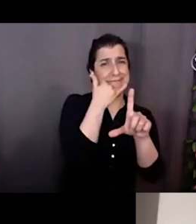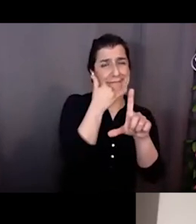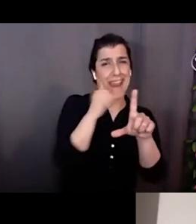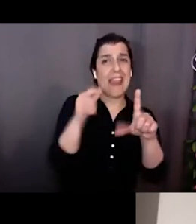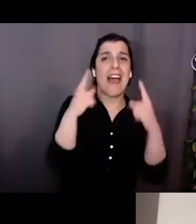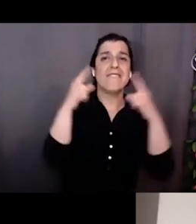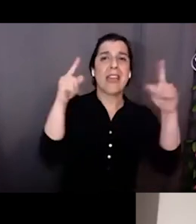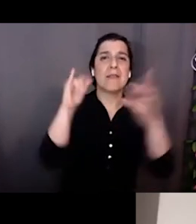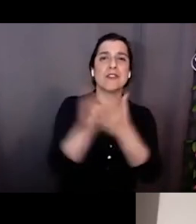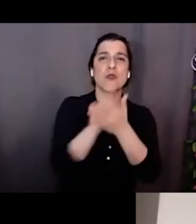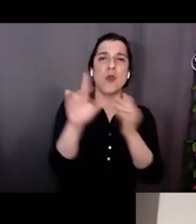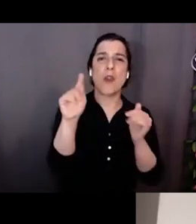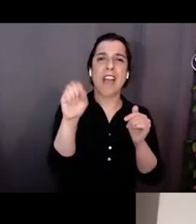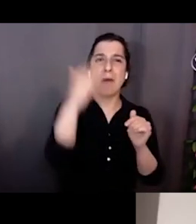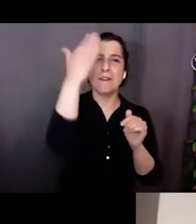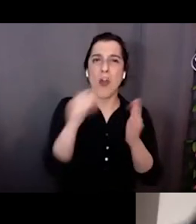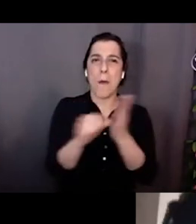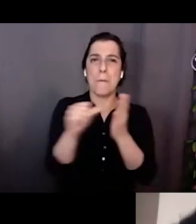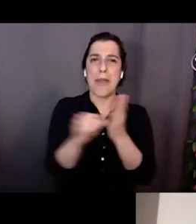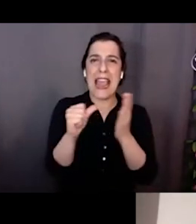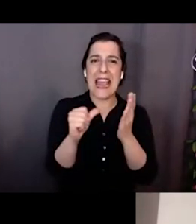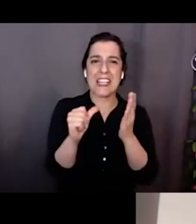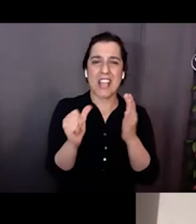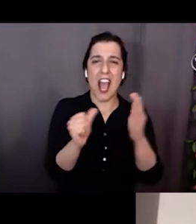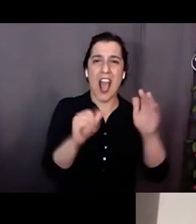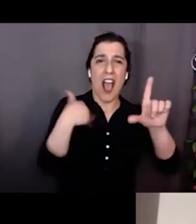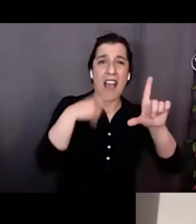um, you know, pointy Rhett shape of like New York as opposed to Rotter States.